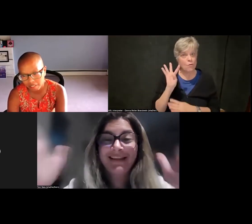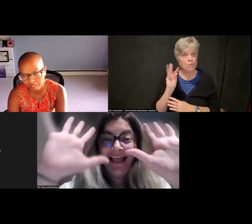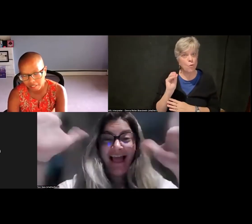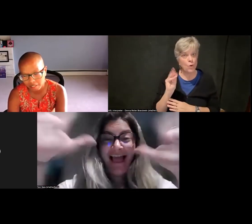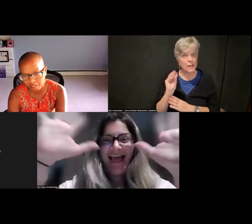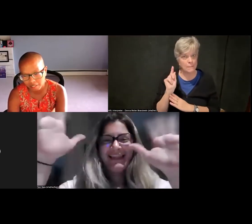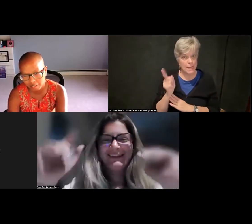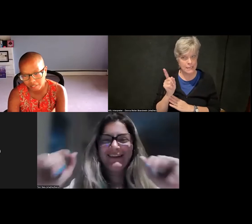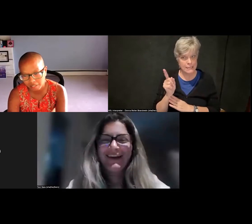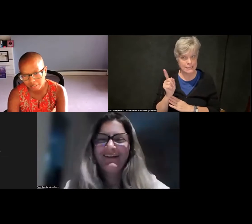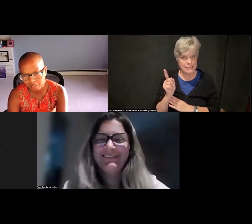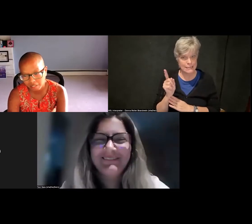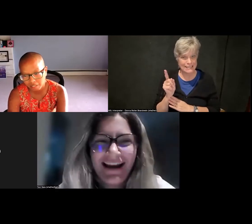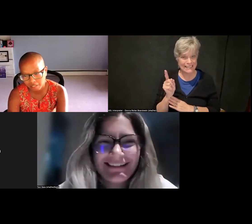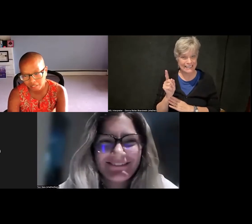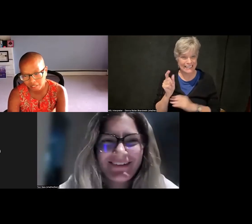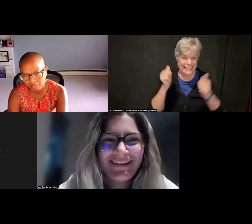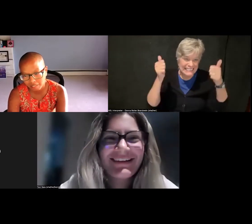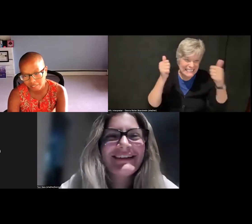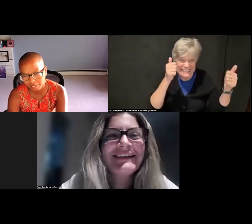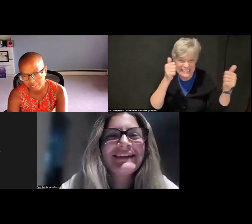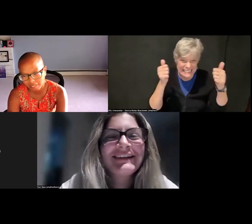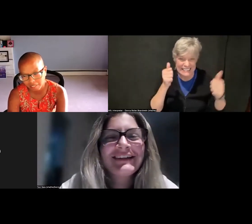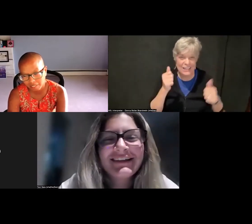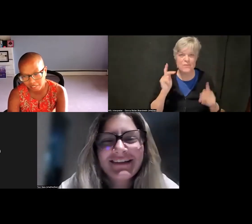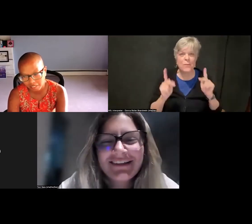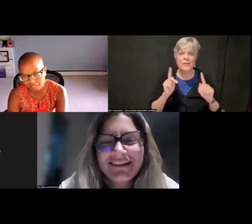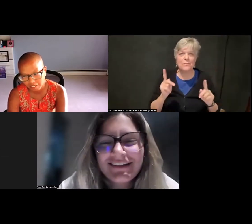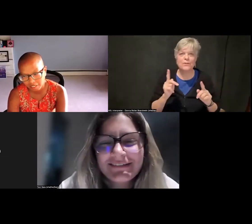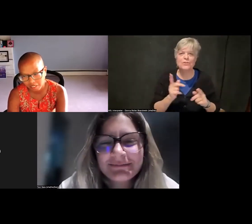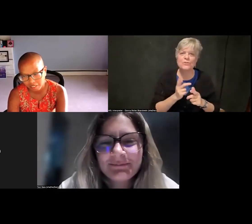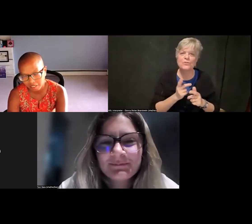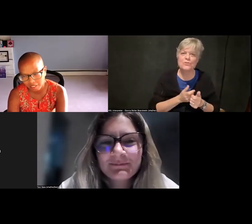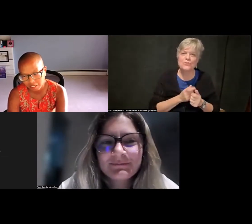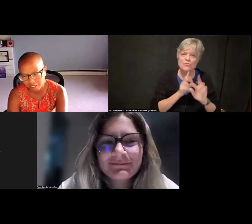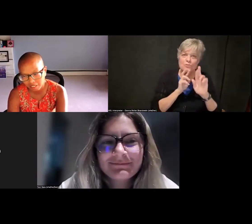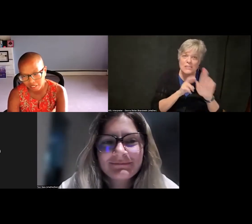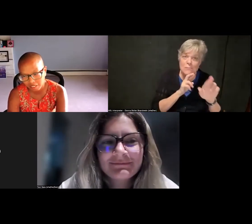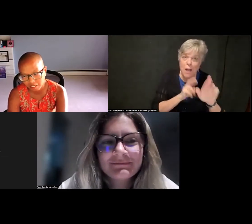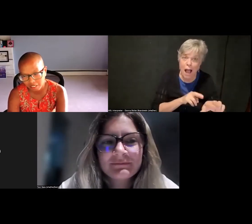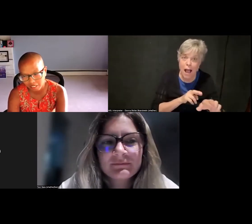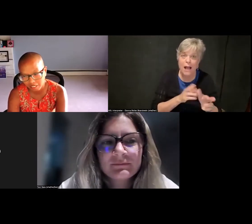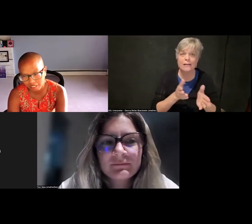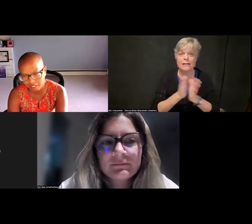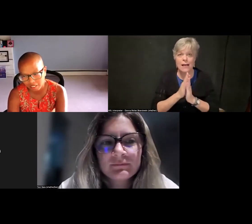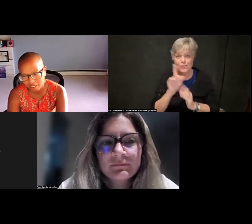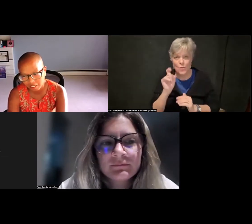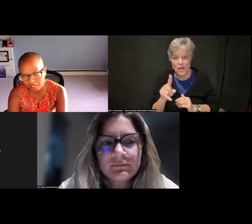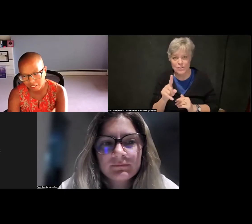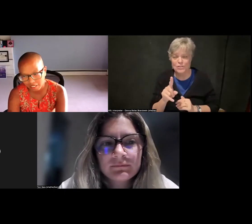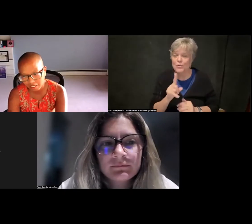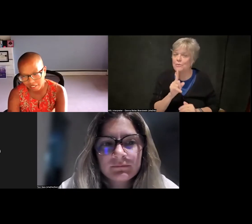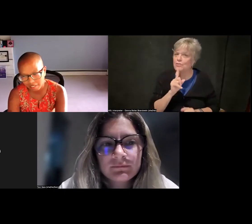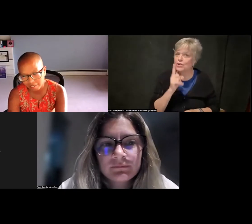for people to share their responses, ask questions. So we definitely have time. I even, if Toni's okay with it,